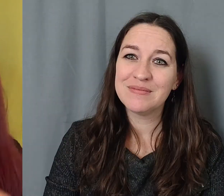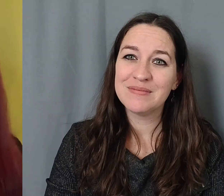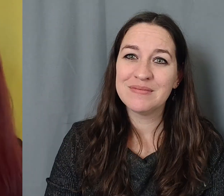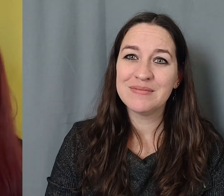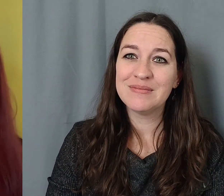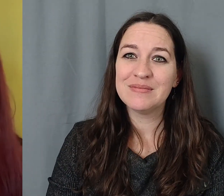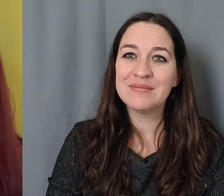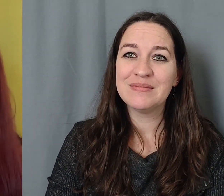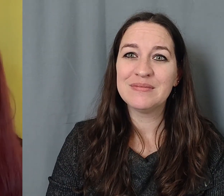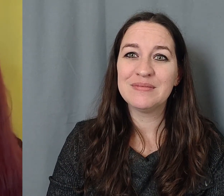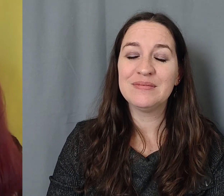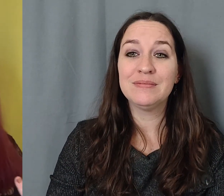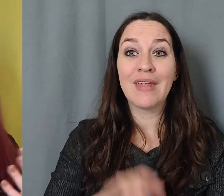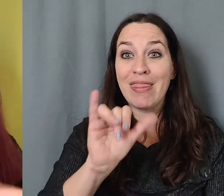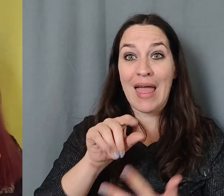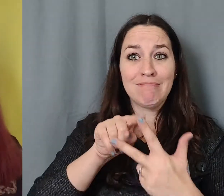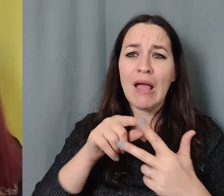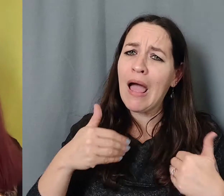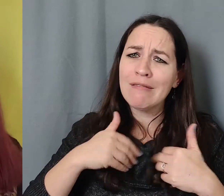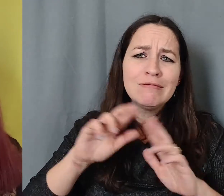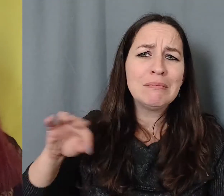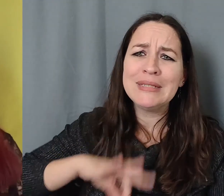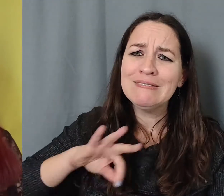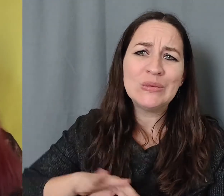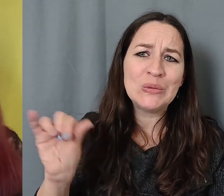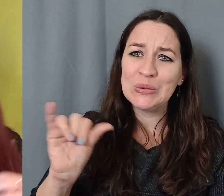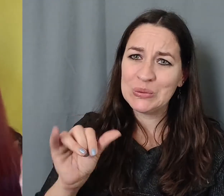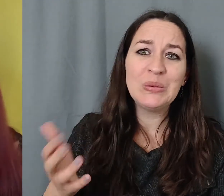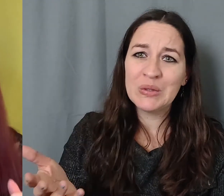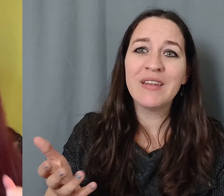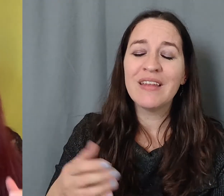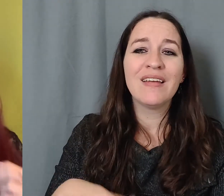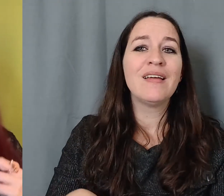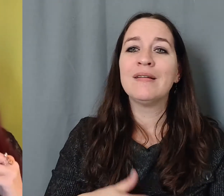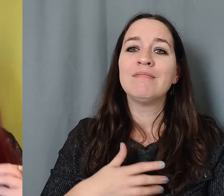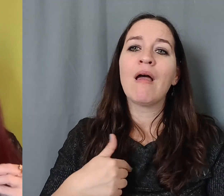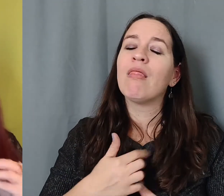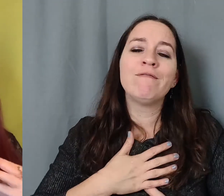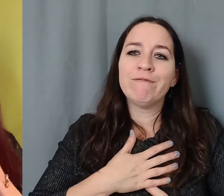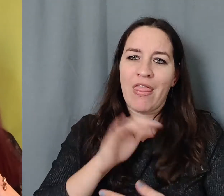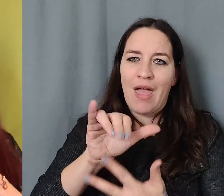But of course, there are benefits to being in that middle ground, in that intermediate ground. One of my favorite benefits about being in that middle ground